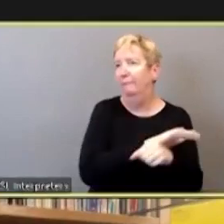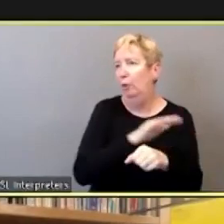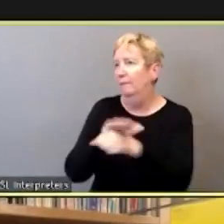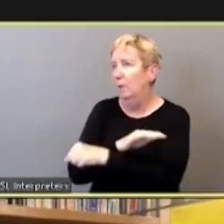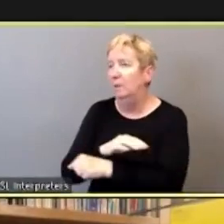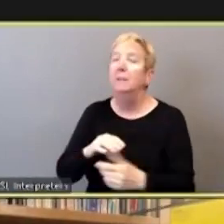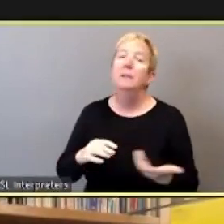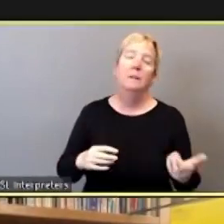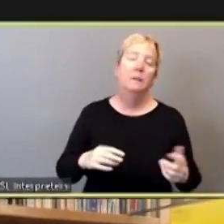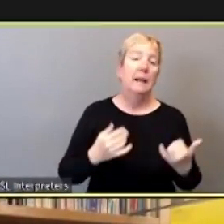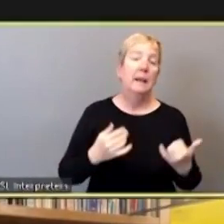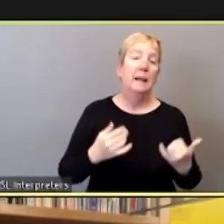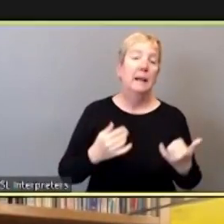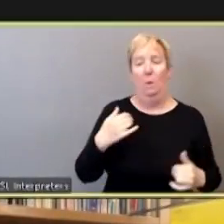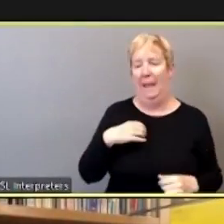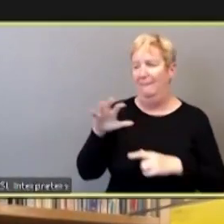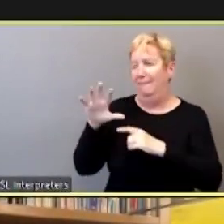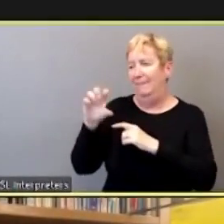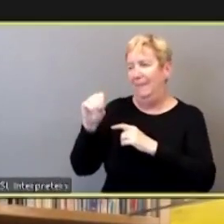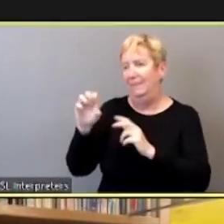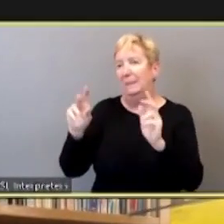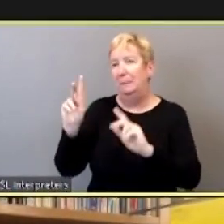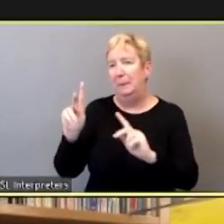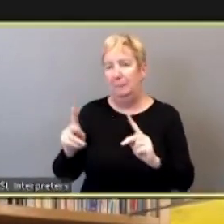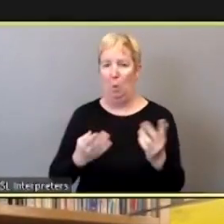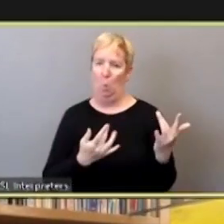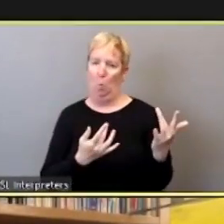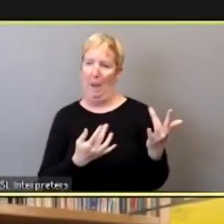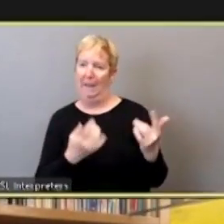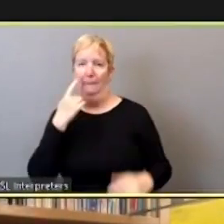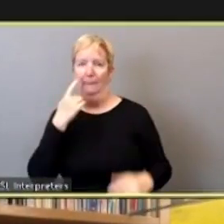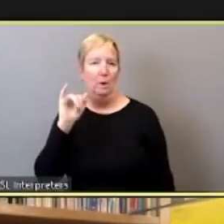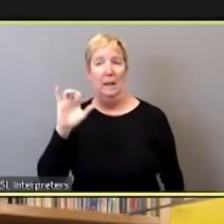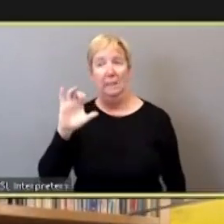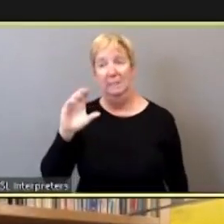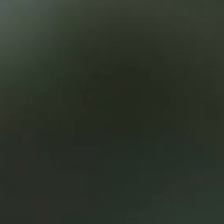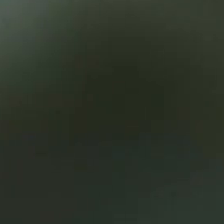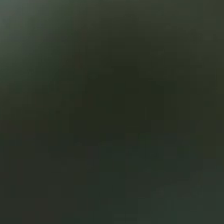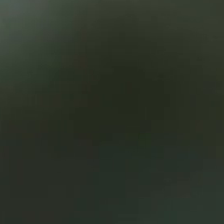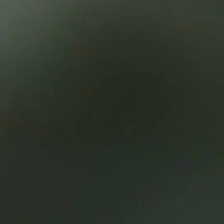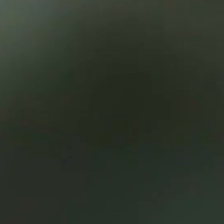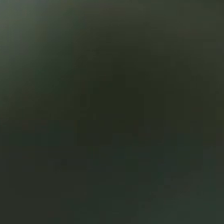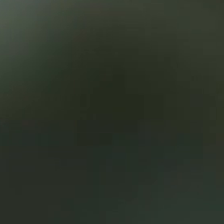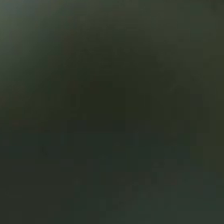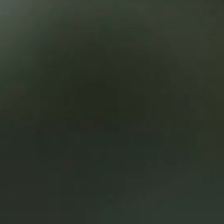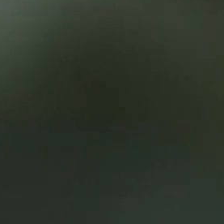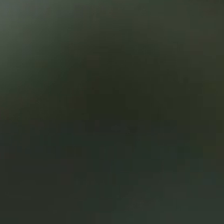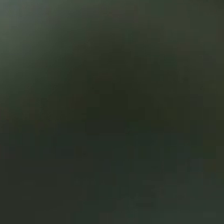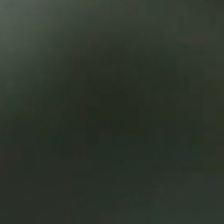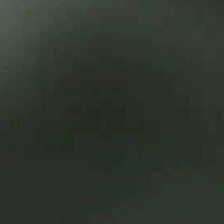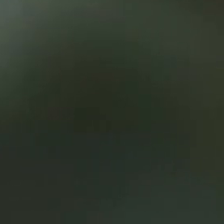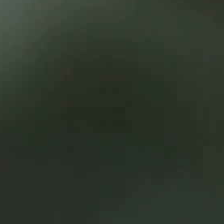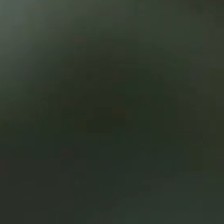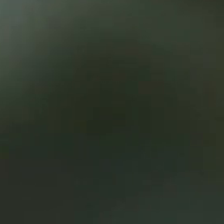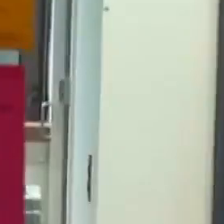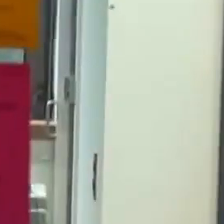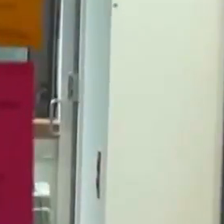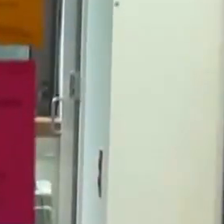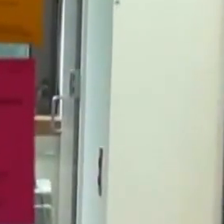CRUCES. 13:34:34; we have over 50 people right now just on a waiting list to get ICU care 13:34:39 TO HIT HOME- OFFICIALS